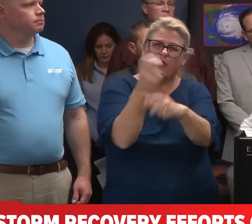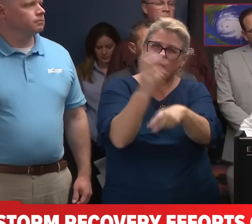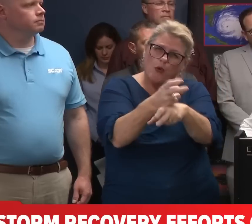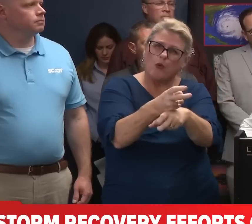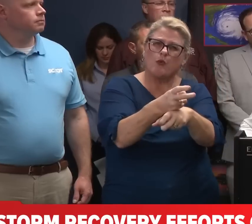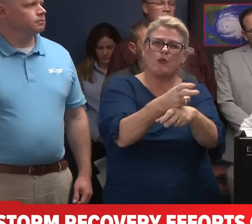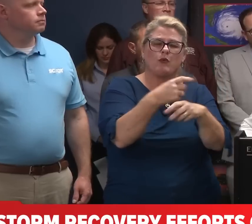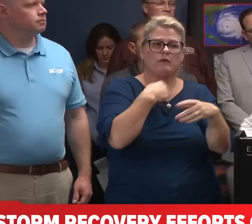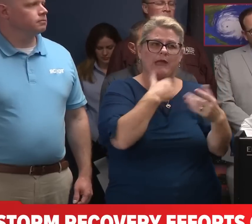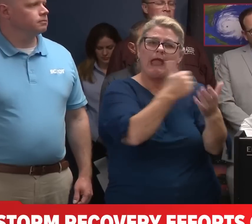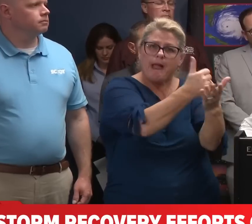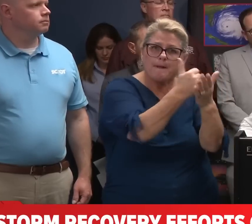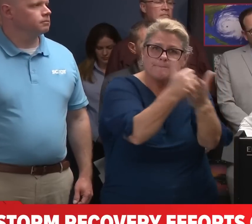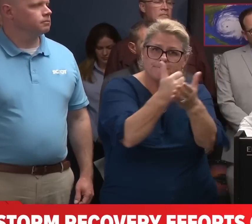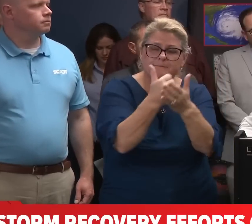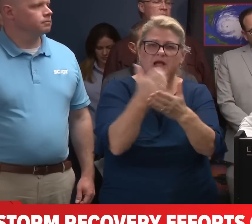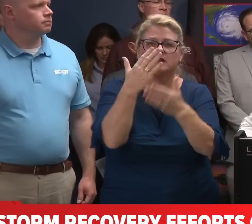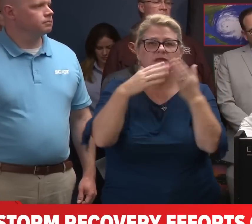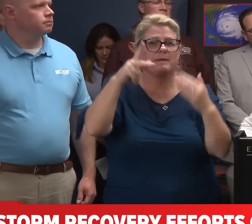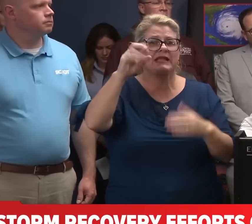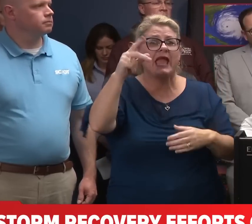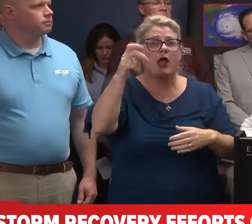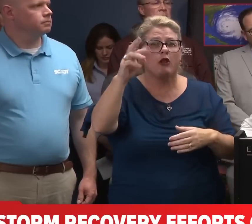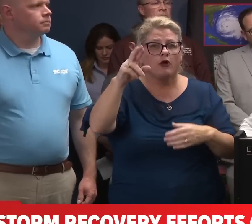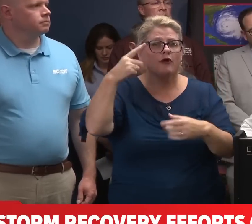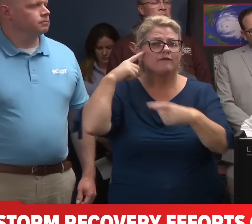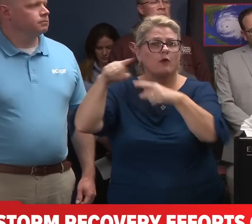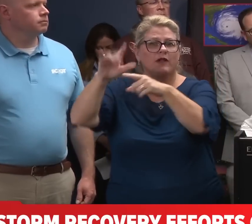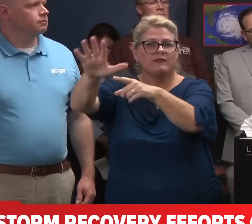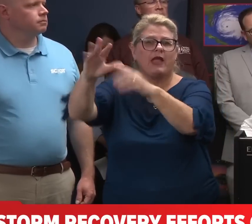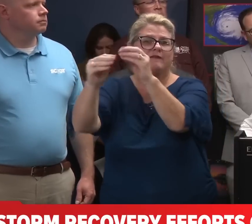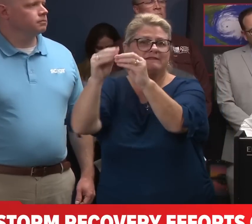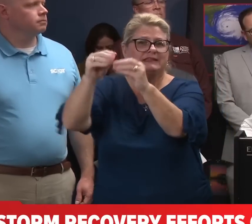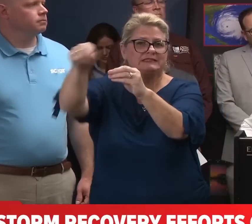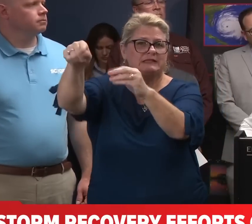Um We've sent a couple of crews to Keller on the transmission side to help him um